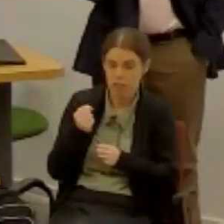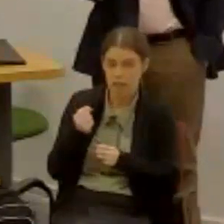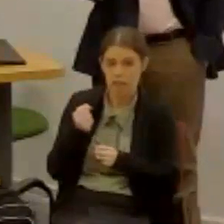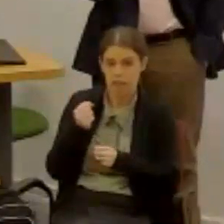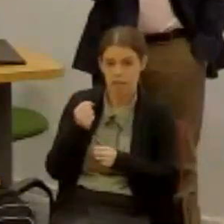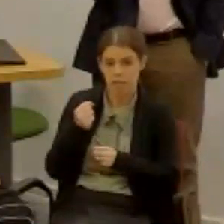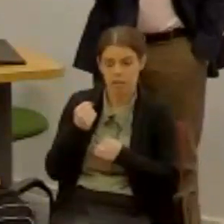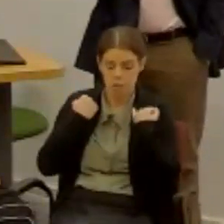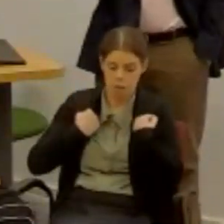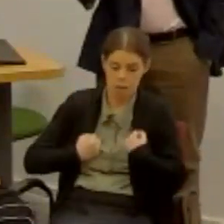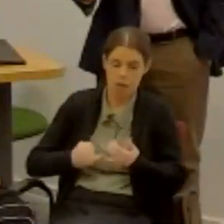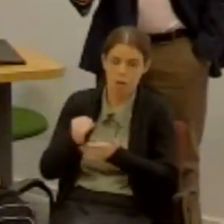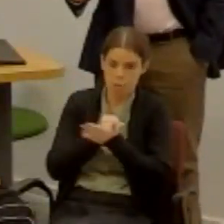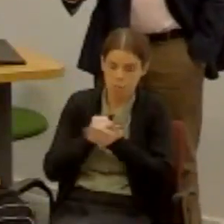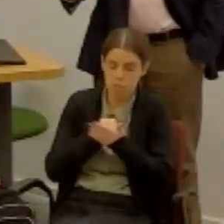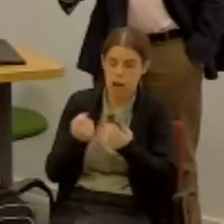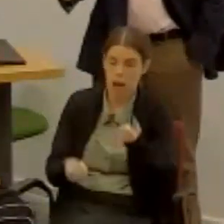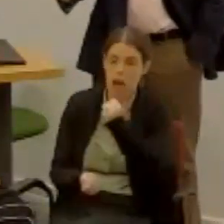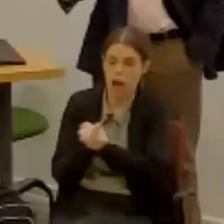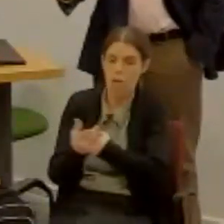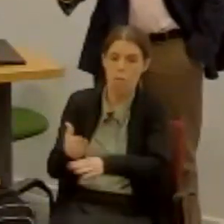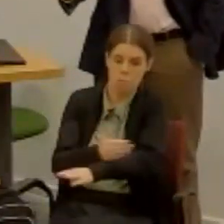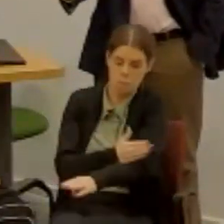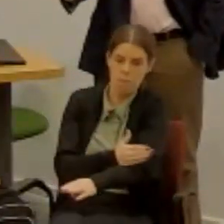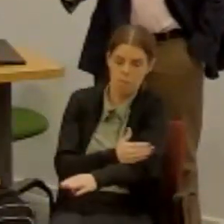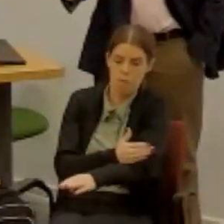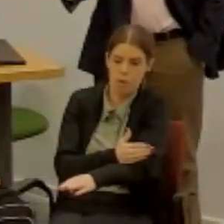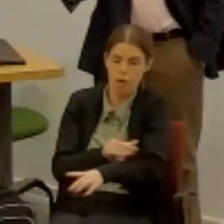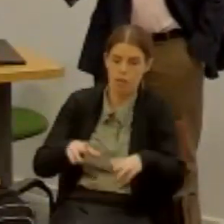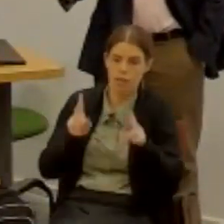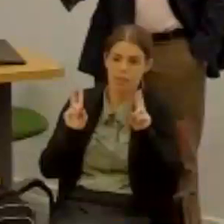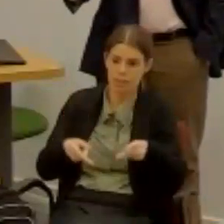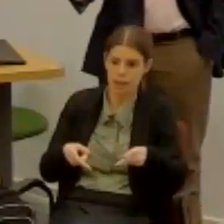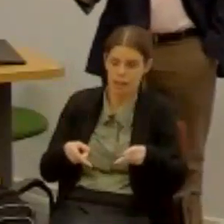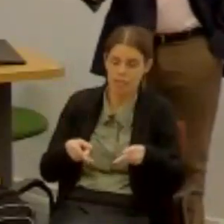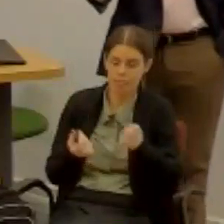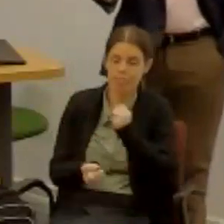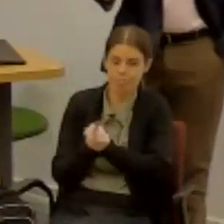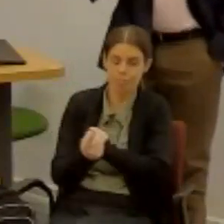They begin decades before patients to come to clinic decades before, and in fact, with